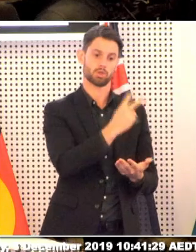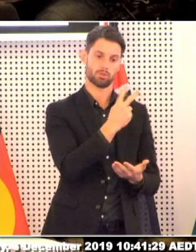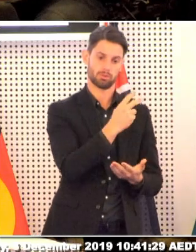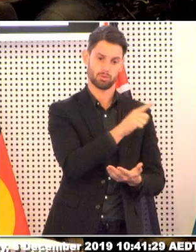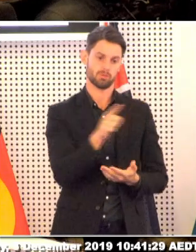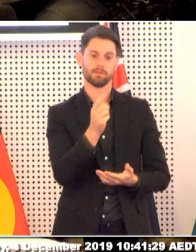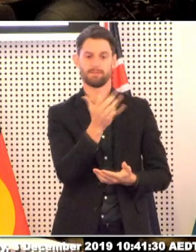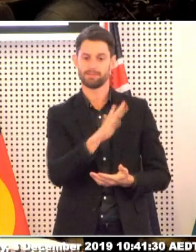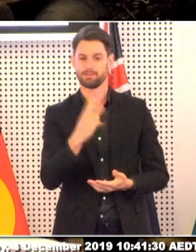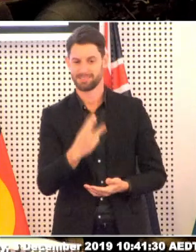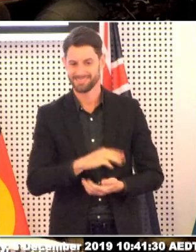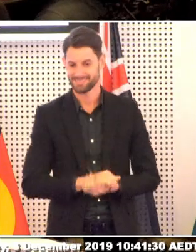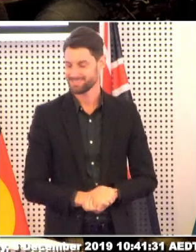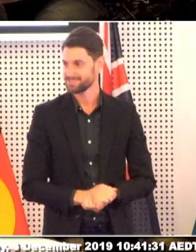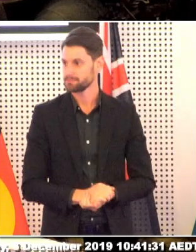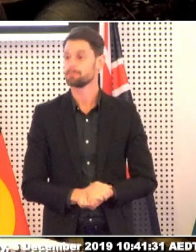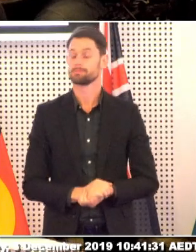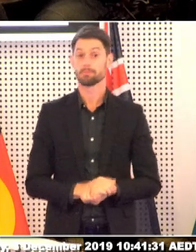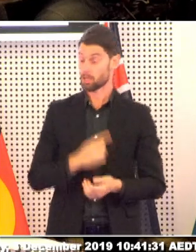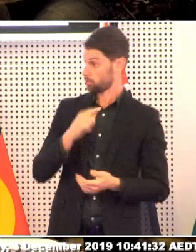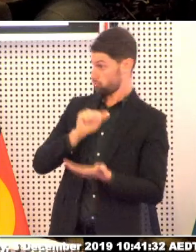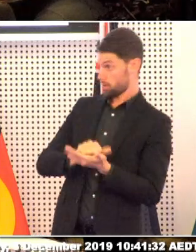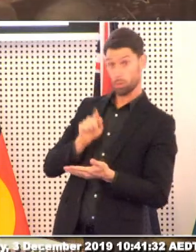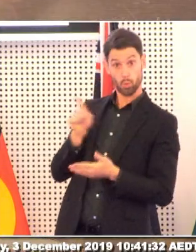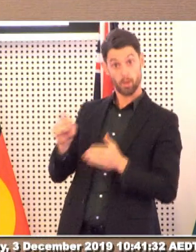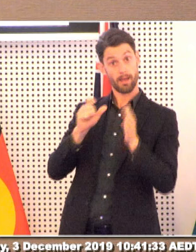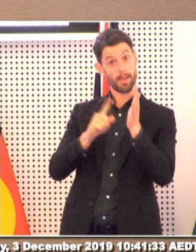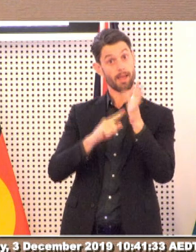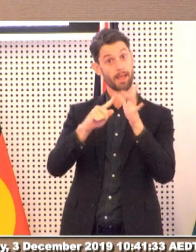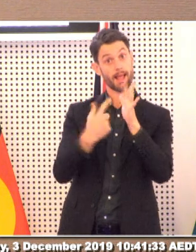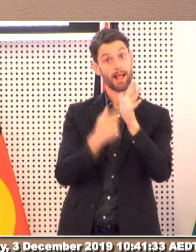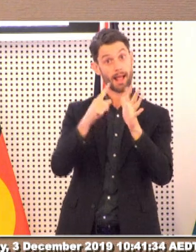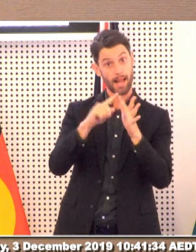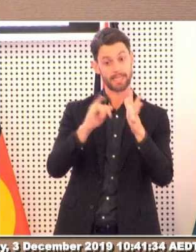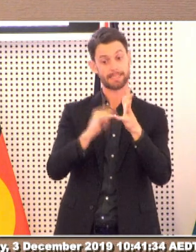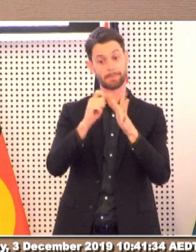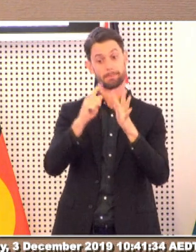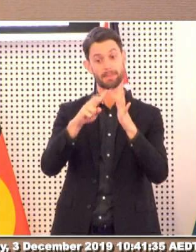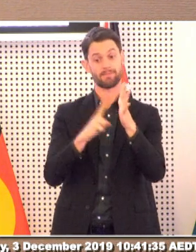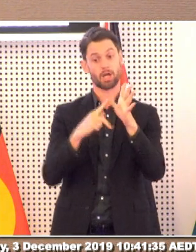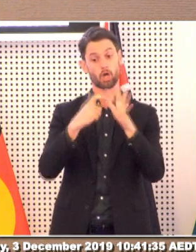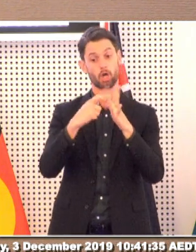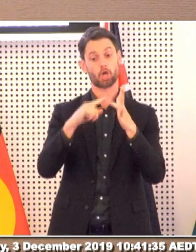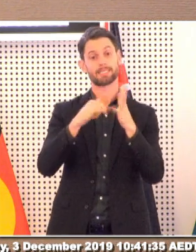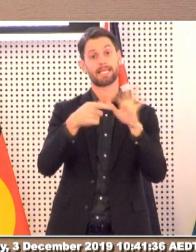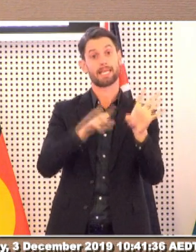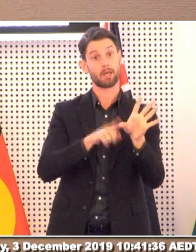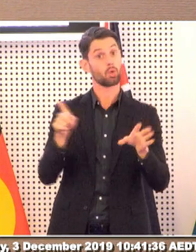Right, Dr Spivakovsky, you are Claire Spivakovsky. I am, indeed. You currently hold the position of Senior Lecturer in Criminology